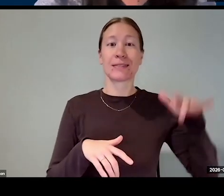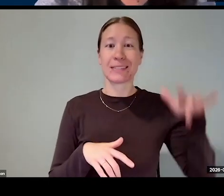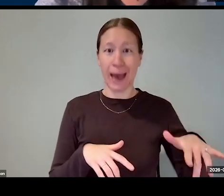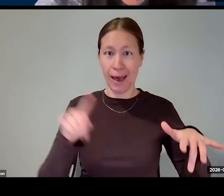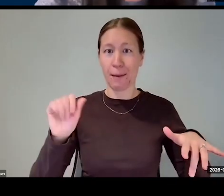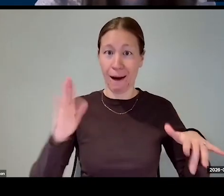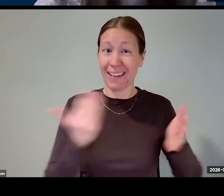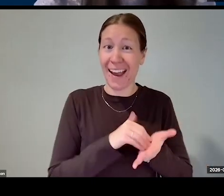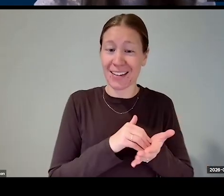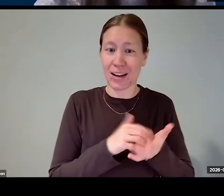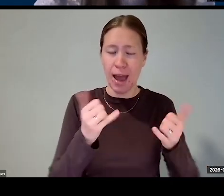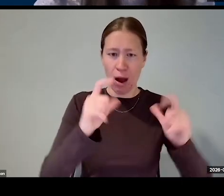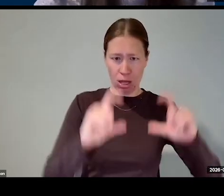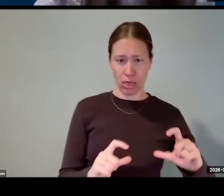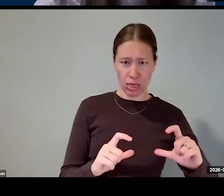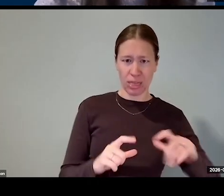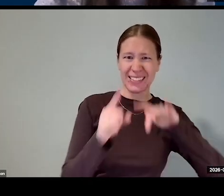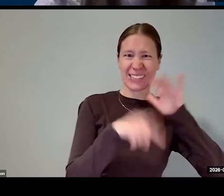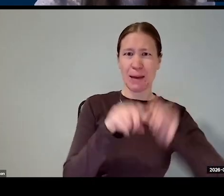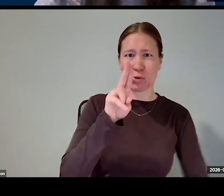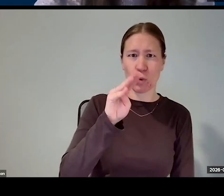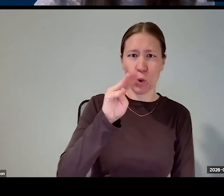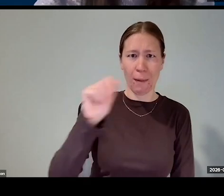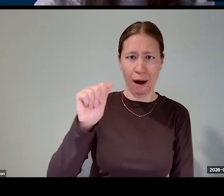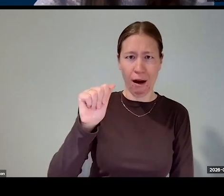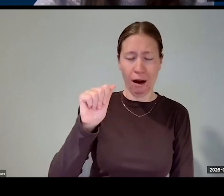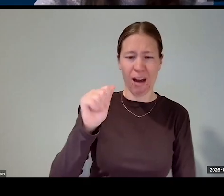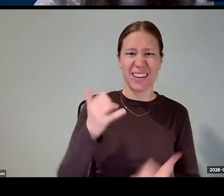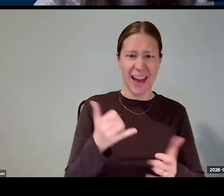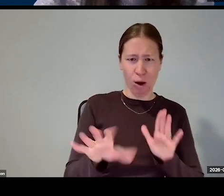Now we jumped to the UMMA image first,